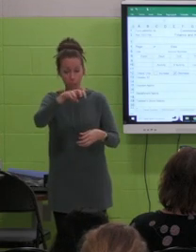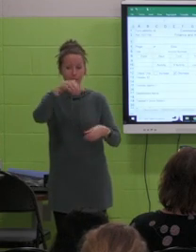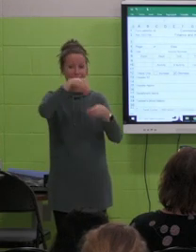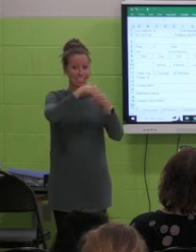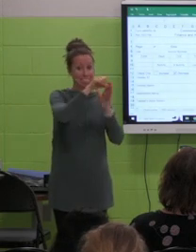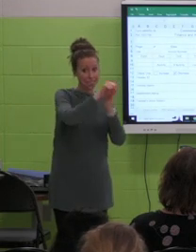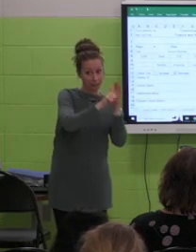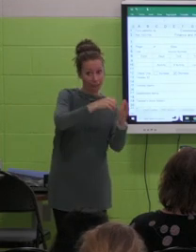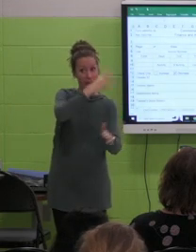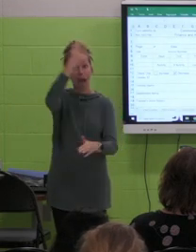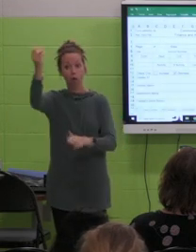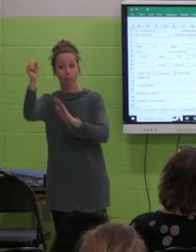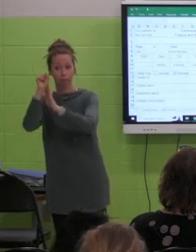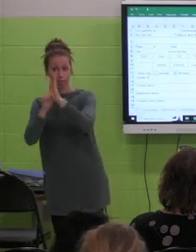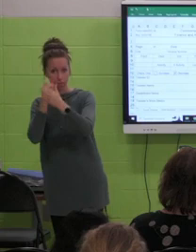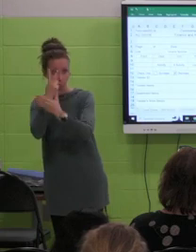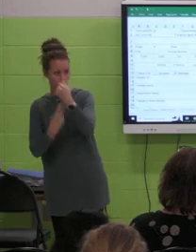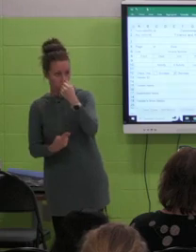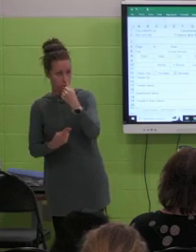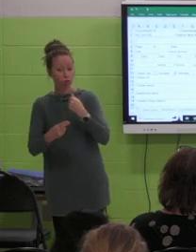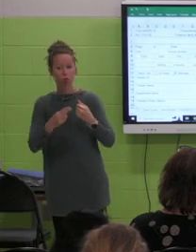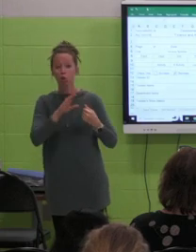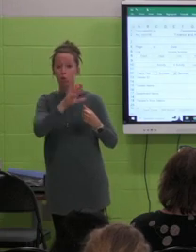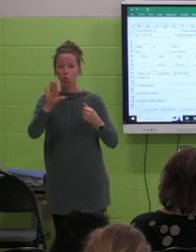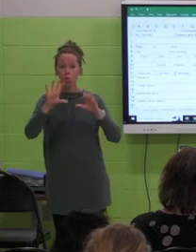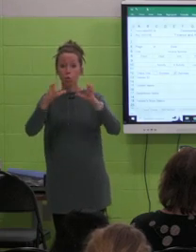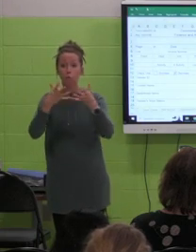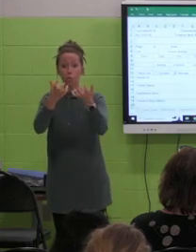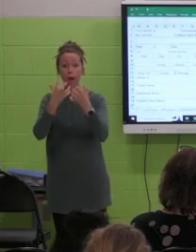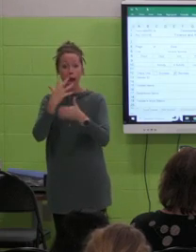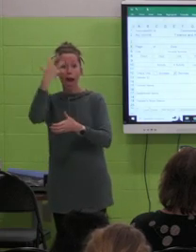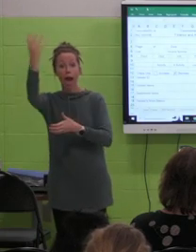out of state so if you've got a group that you want to take an out of state trip you can talk